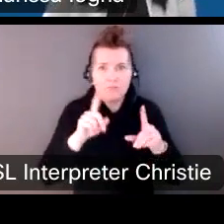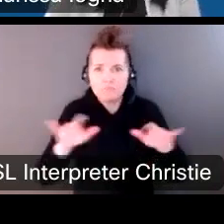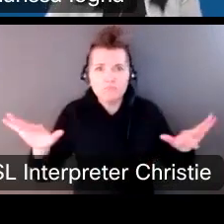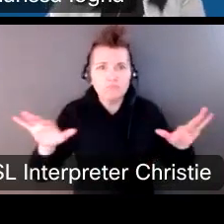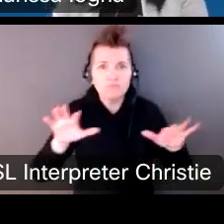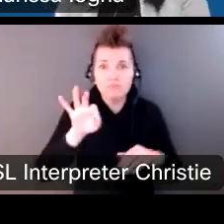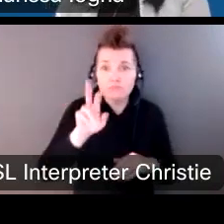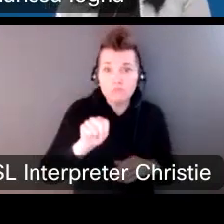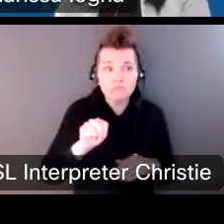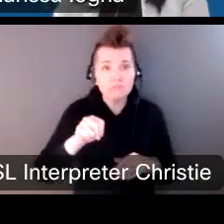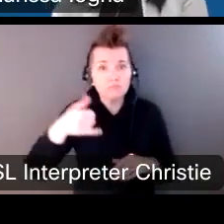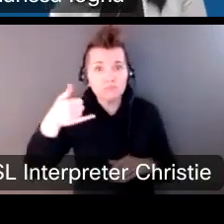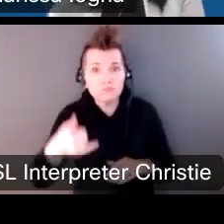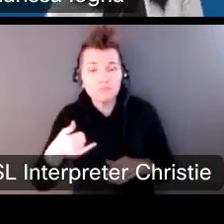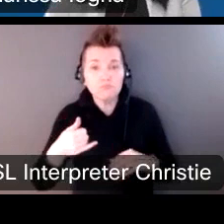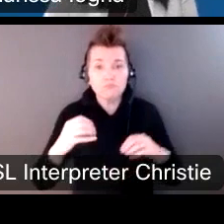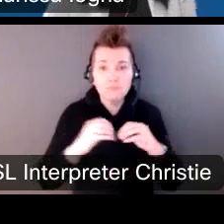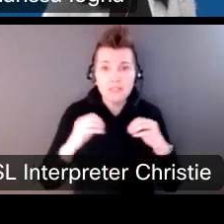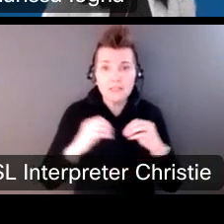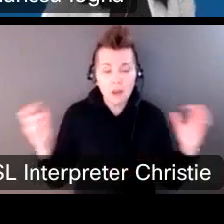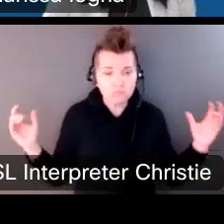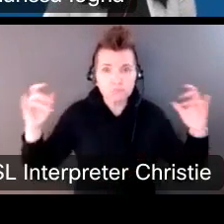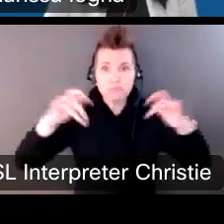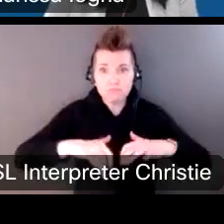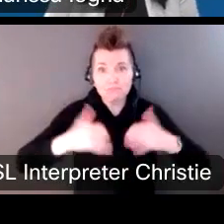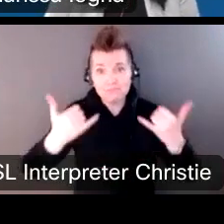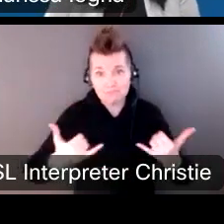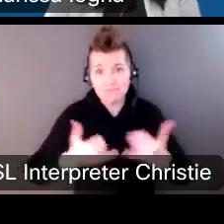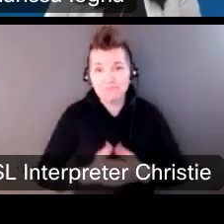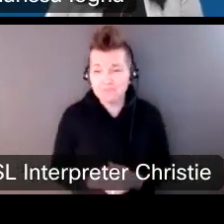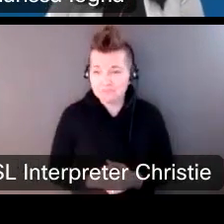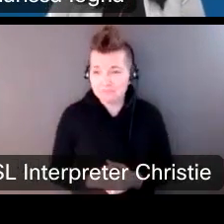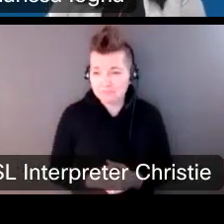Inuit, and Metis peoples.